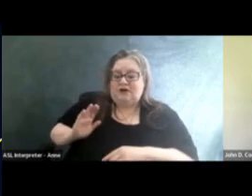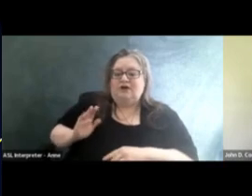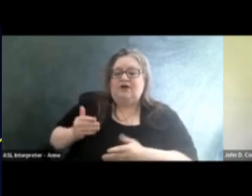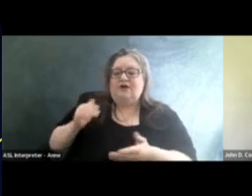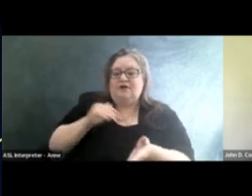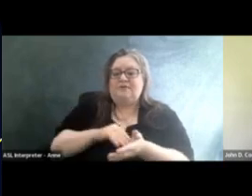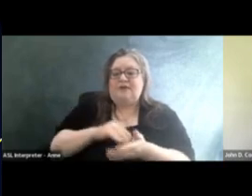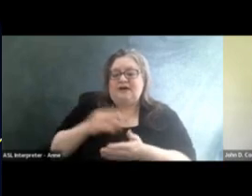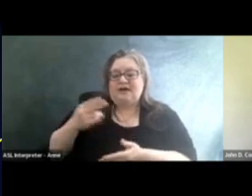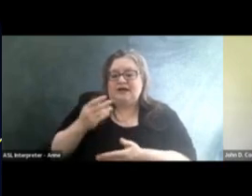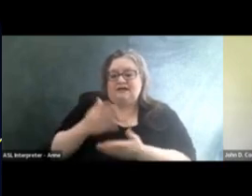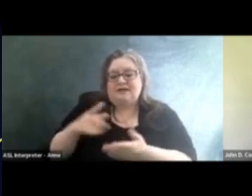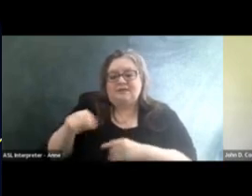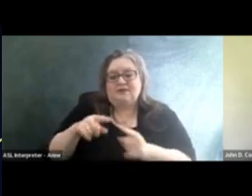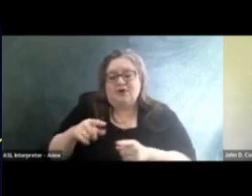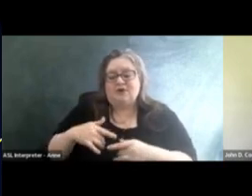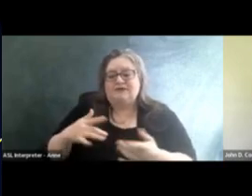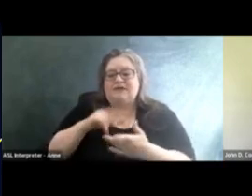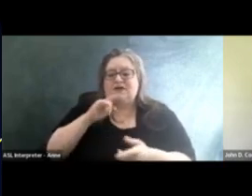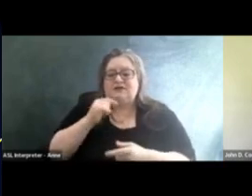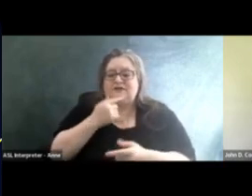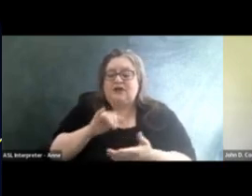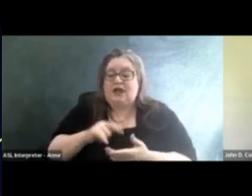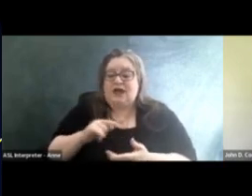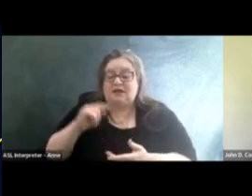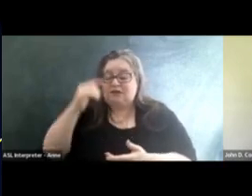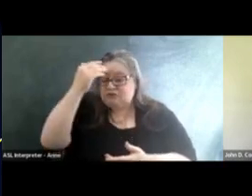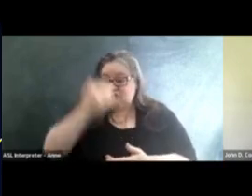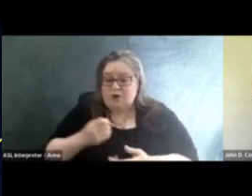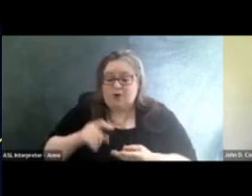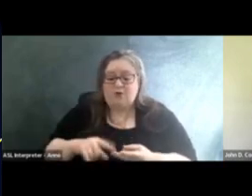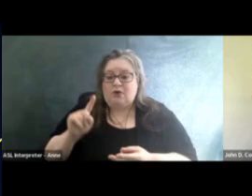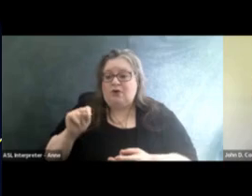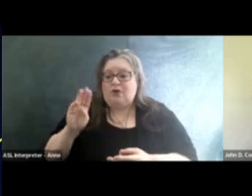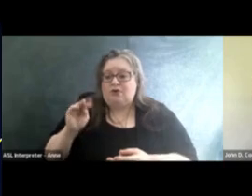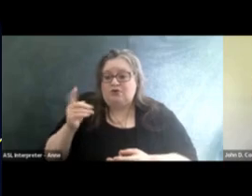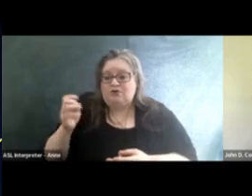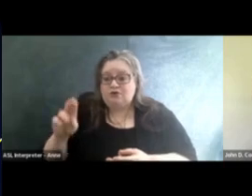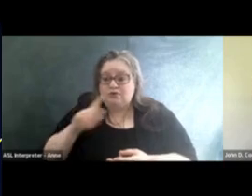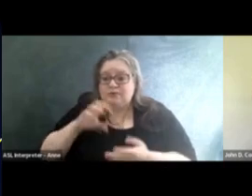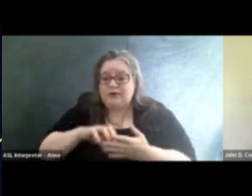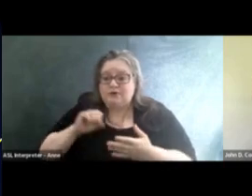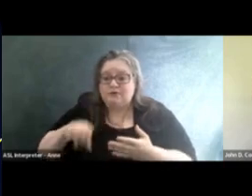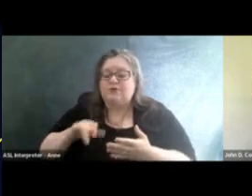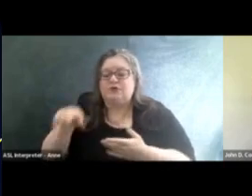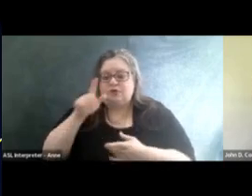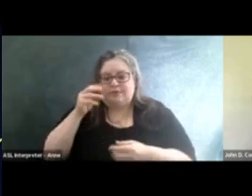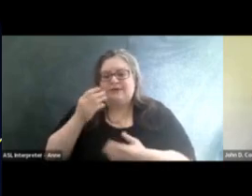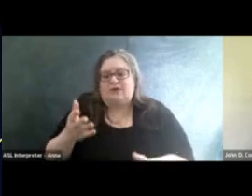some of those events that are more severe, like a severe stroke or a severe tumor being removed, you're going to be told about. And then your antenna can